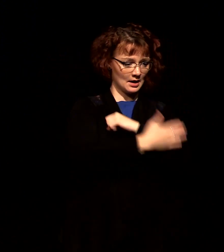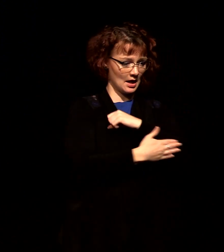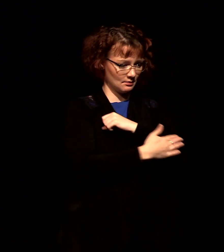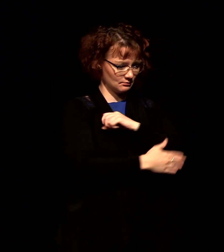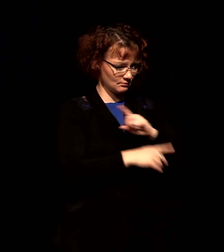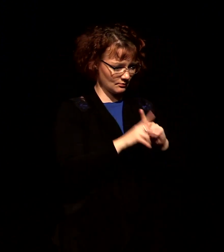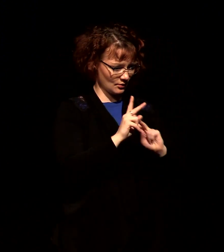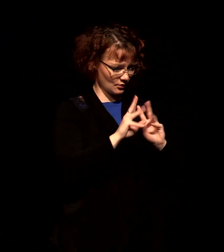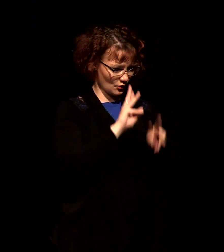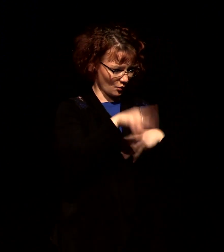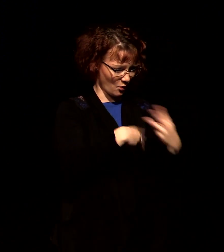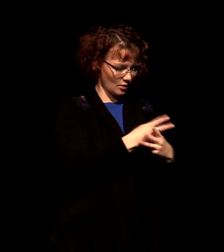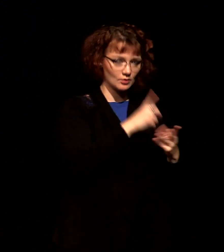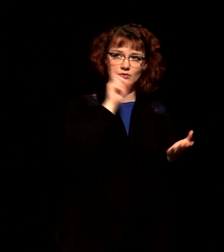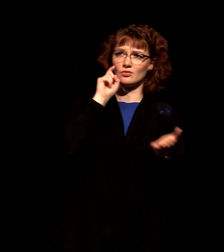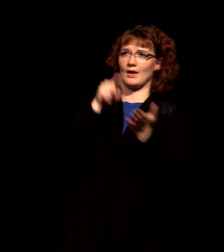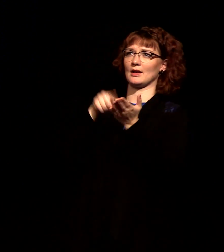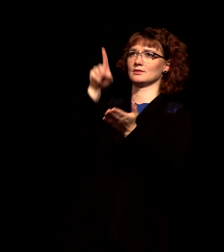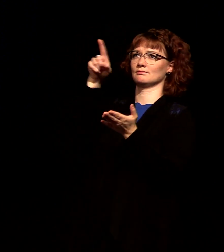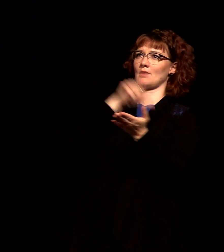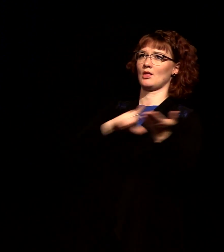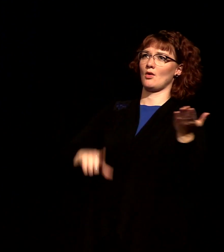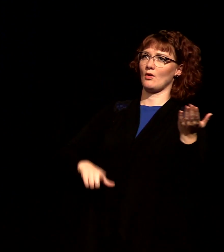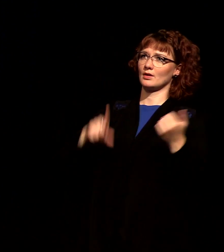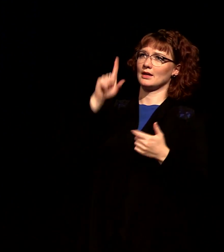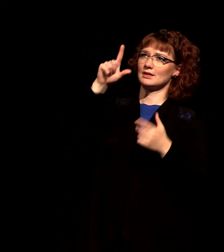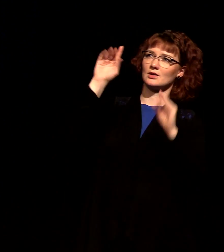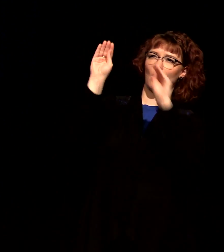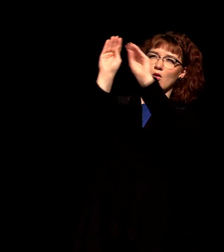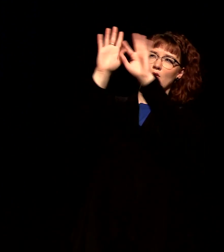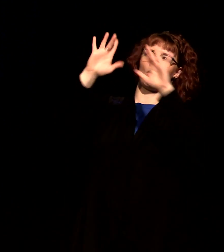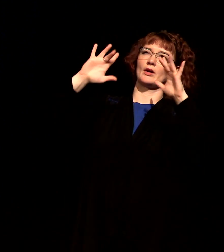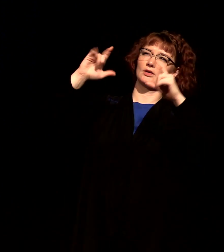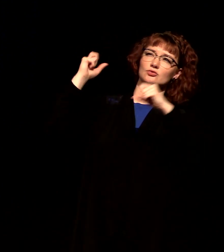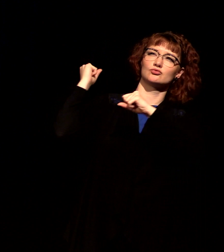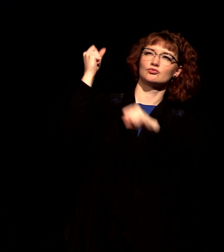strong. Give to the Lord the glory He deserves. Bring your